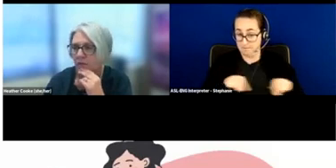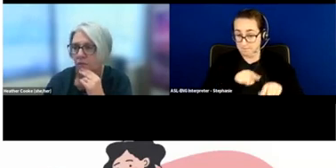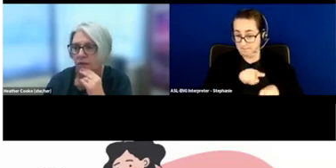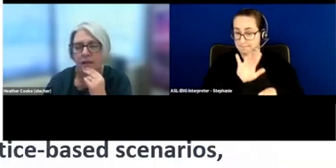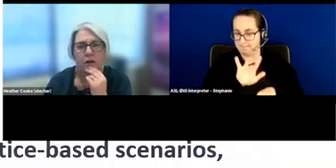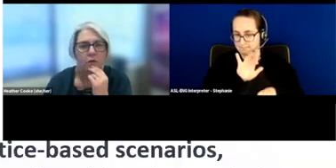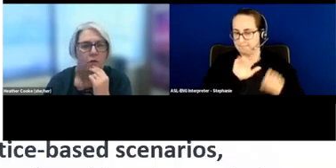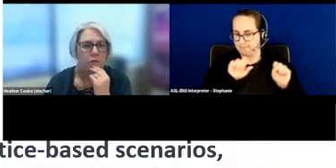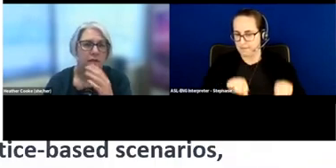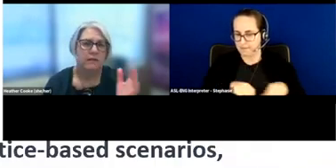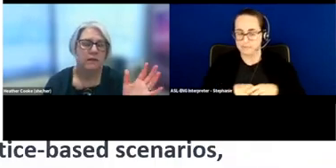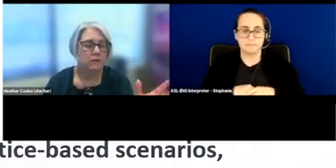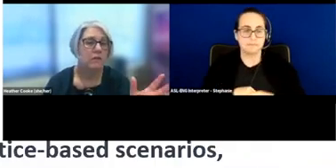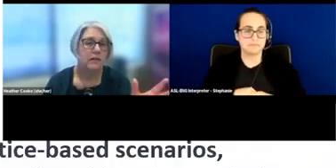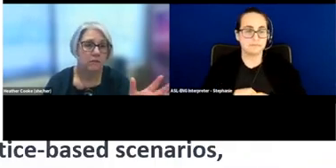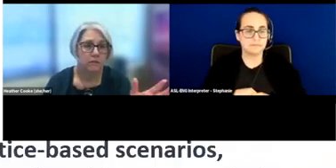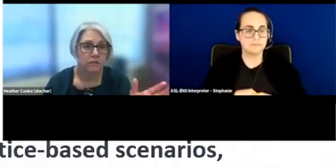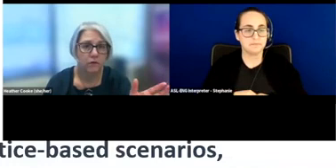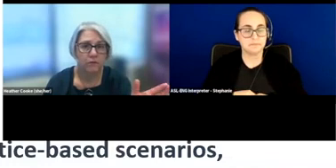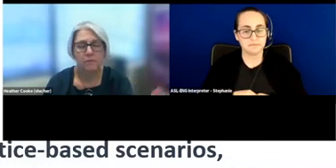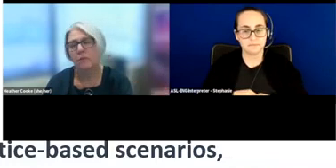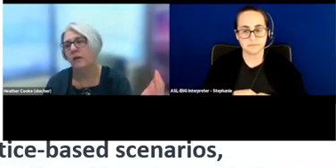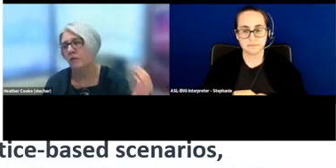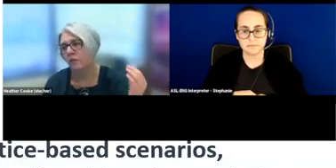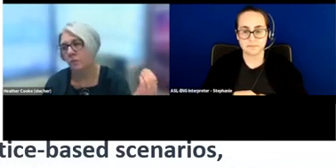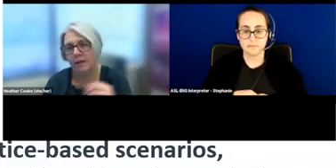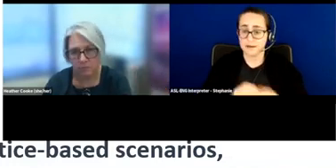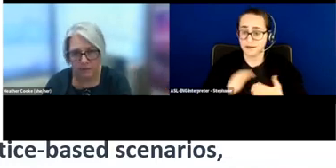And so really our goal with the toolkit with people we wanted to